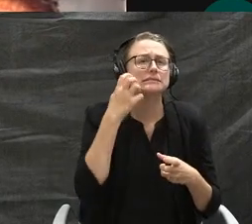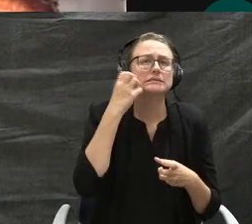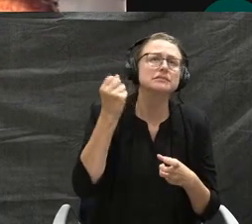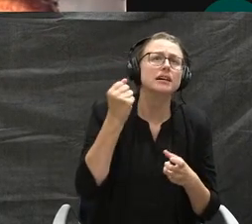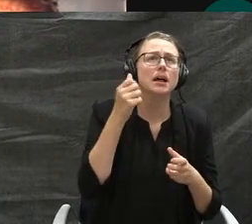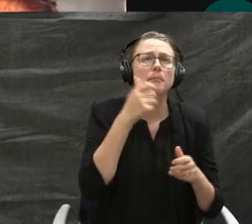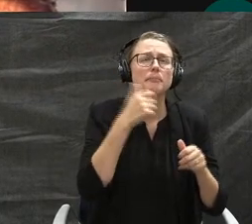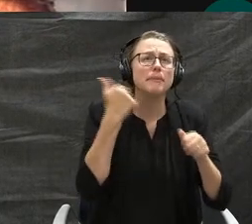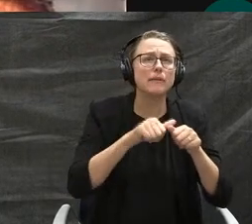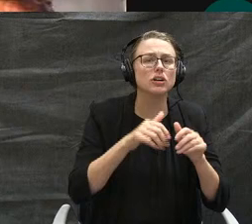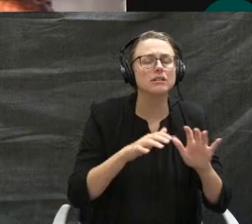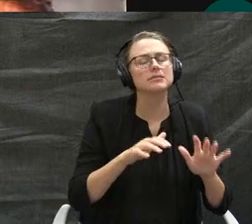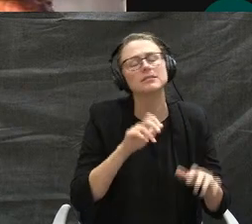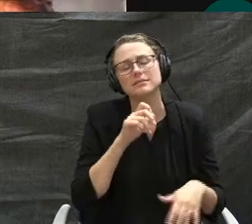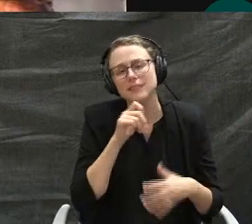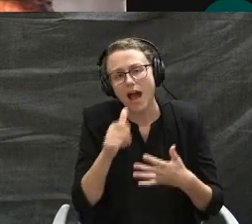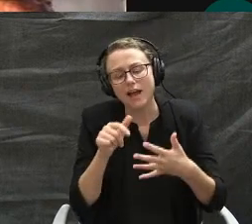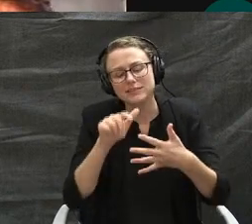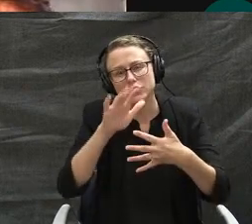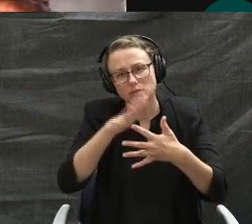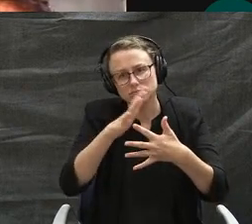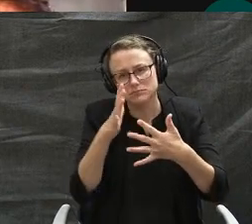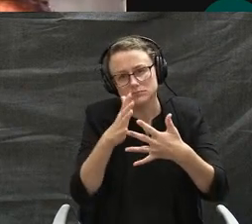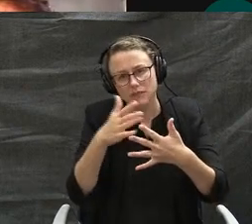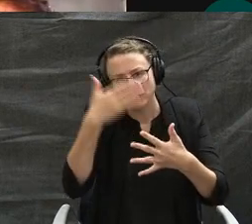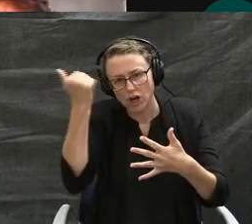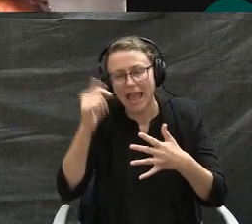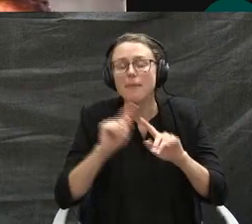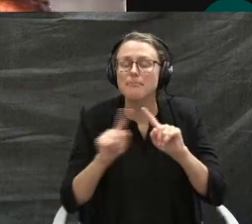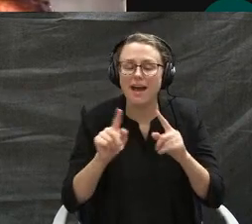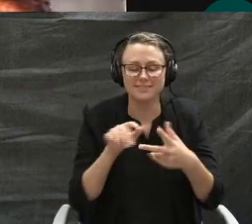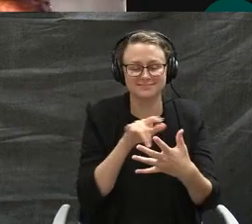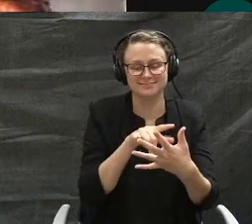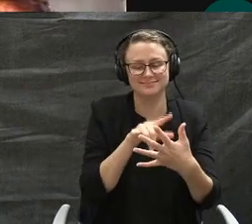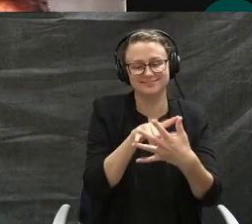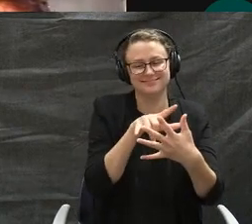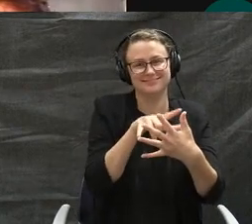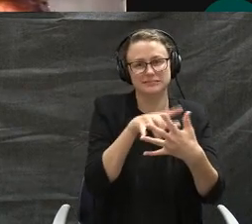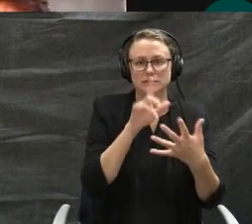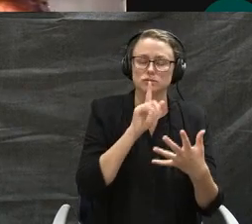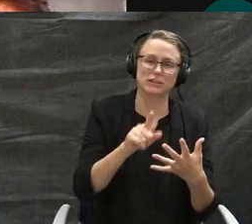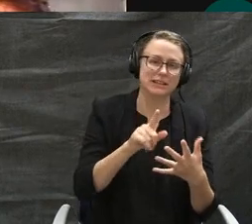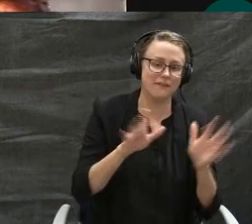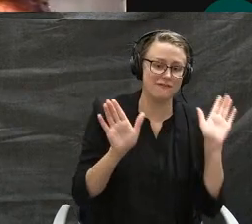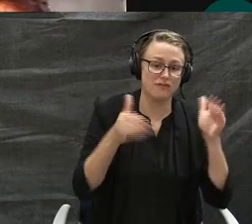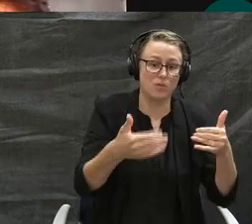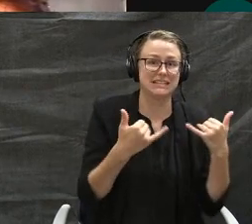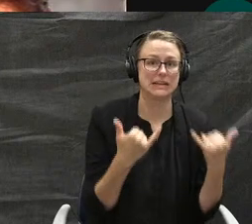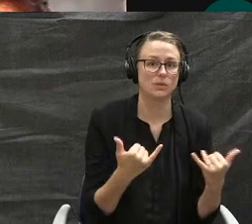Certainly not forget 9th or 10th and 11th, but those are some of our key conversation points right now, but we need to find a